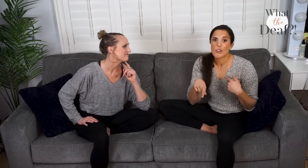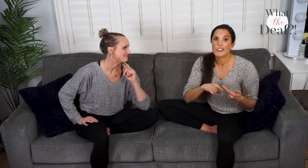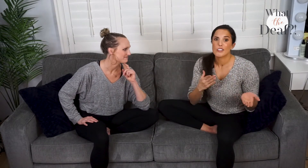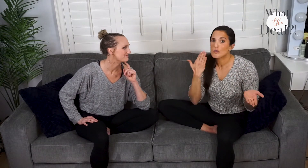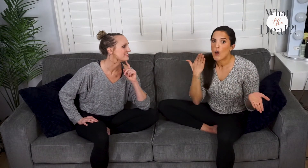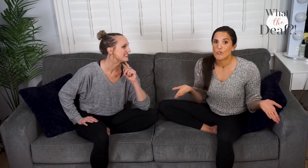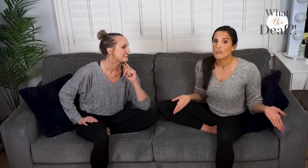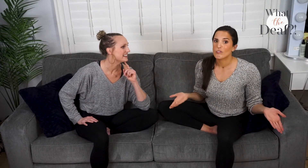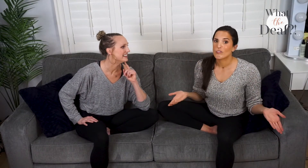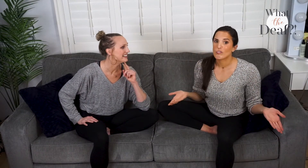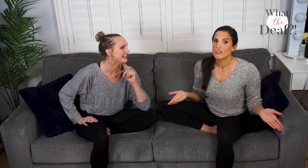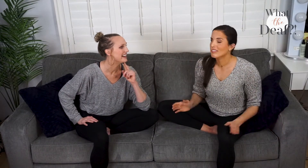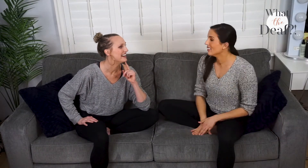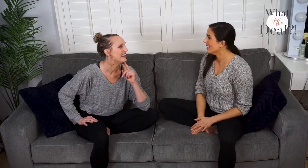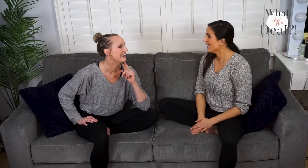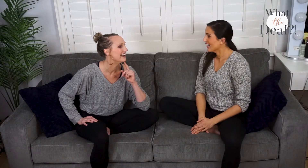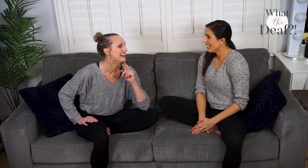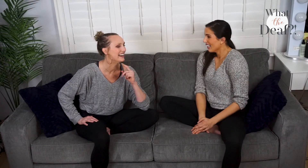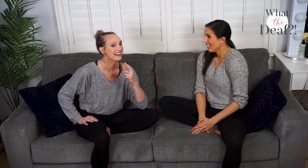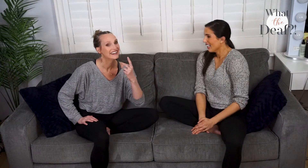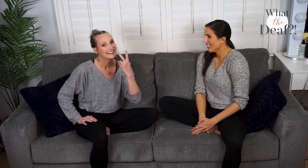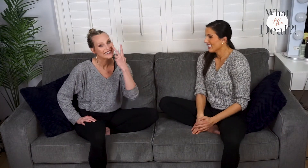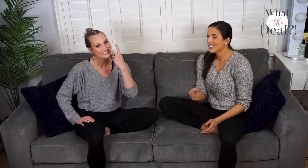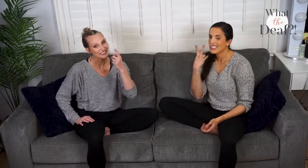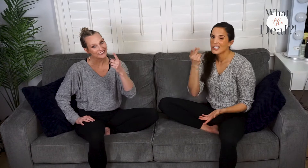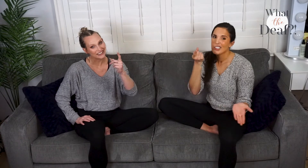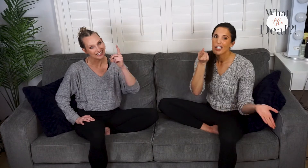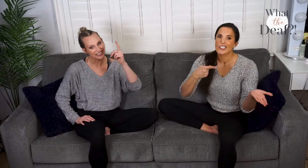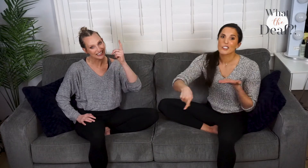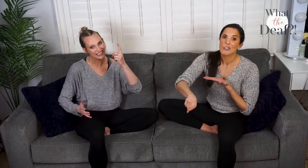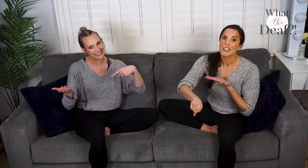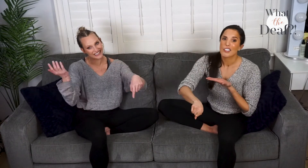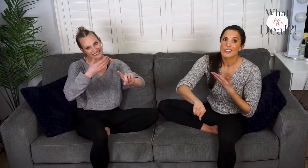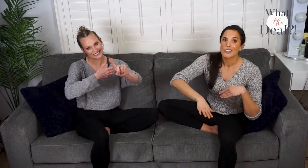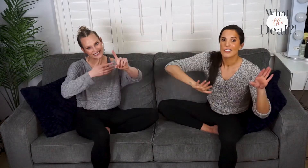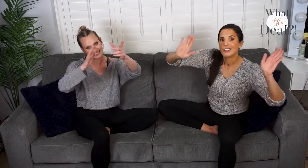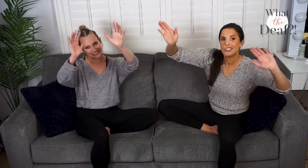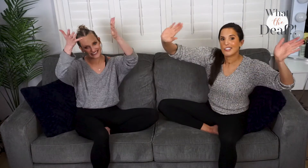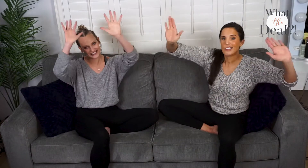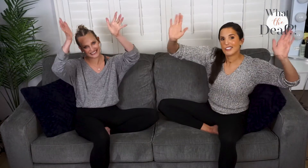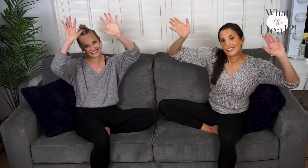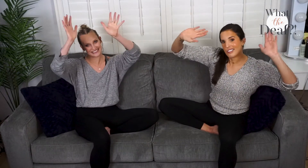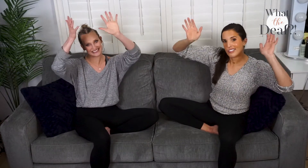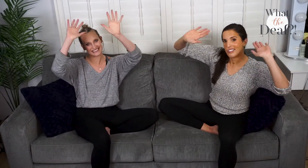That's why I have you all. You all know it. [Both] We'll see you next week everyone, bye.